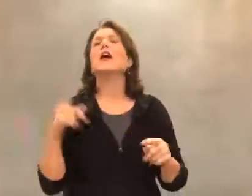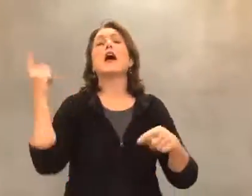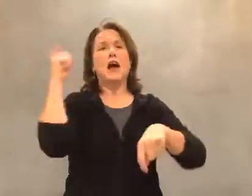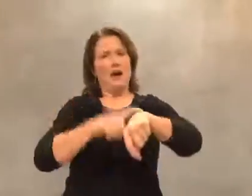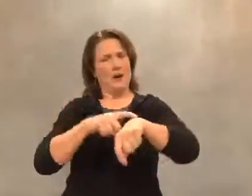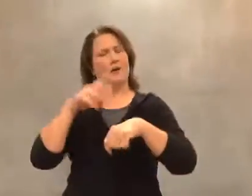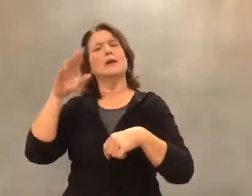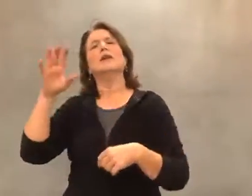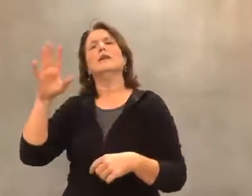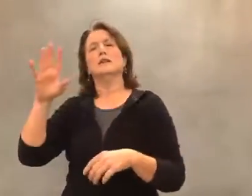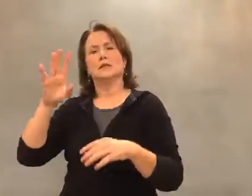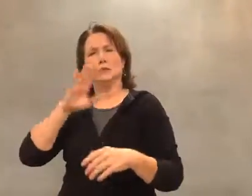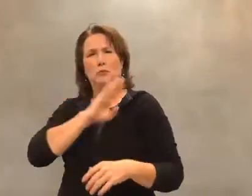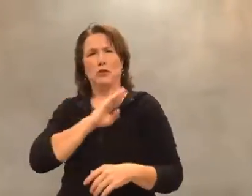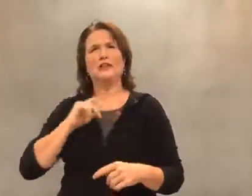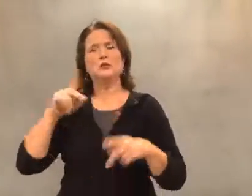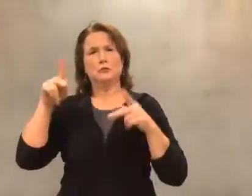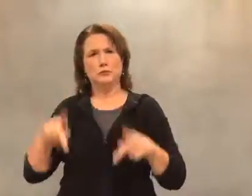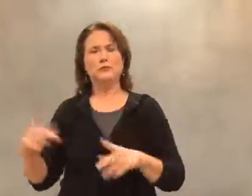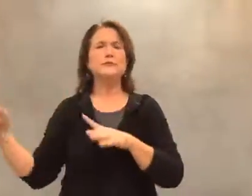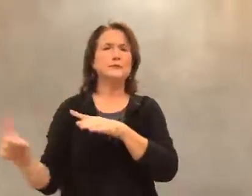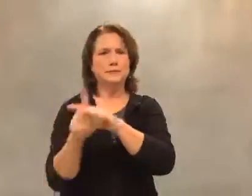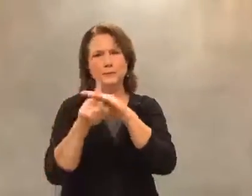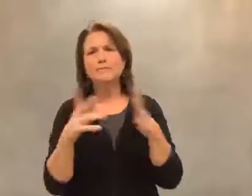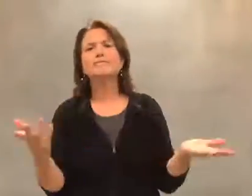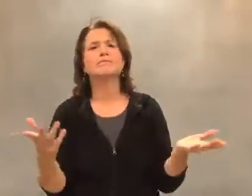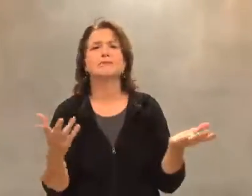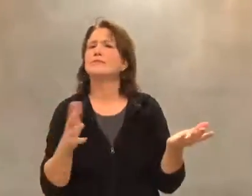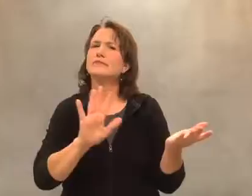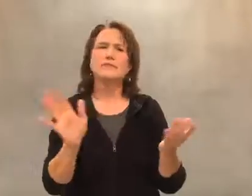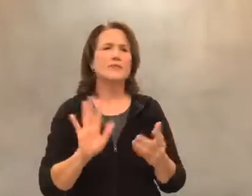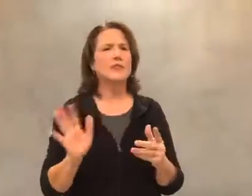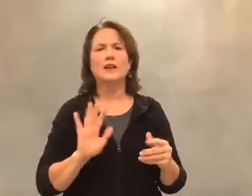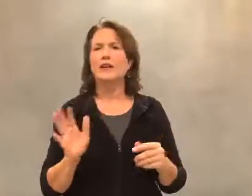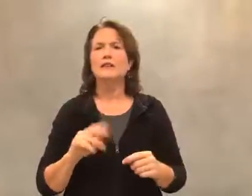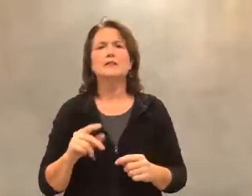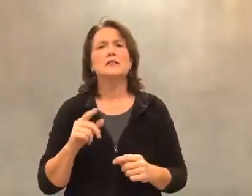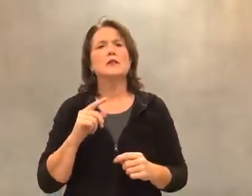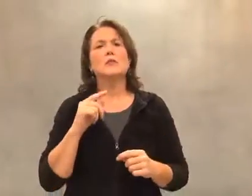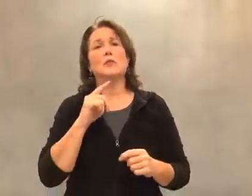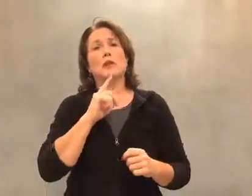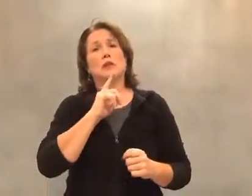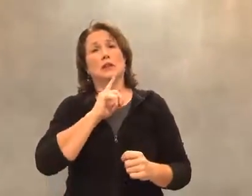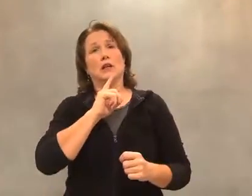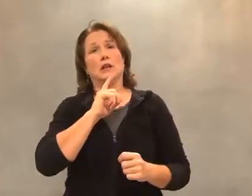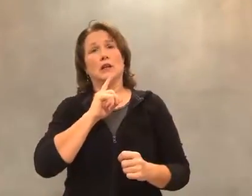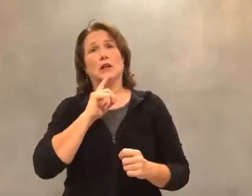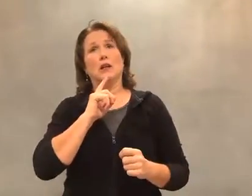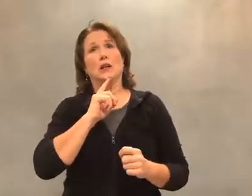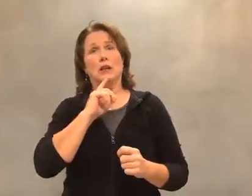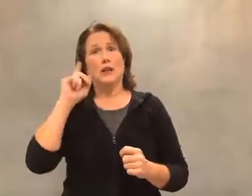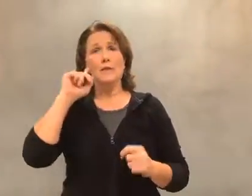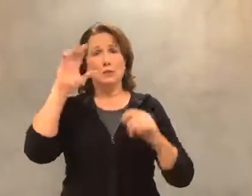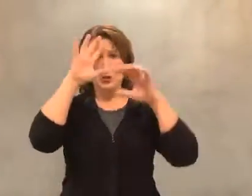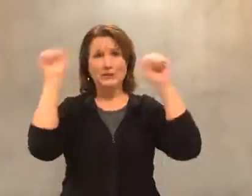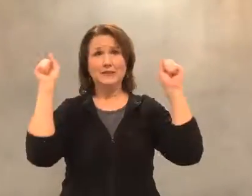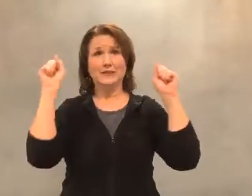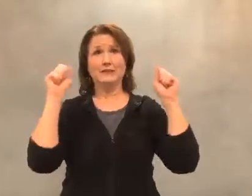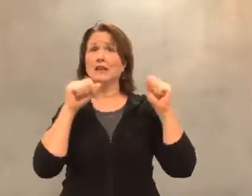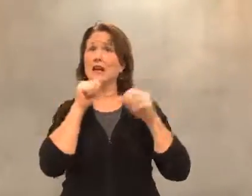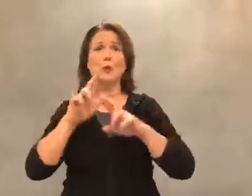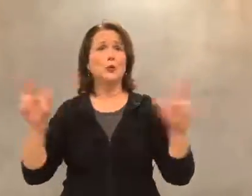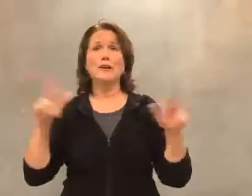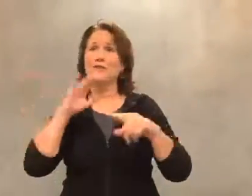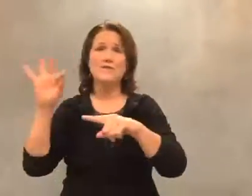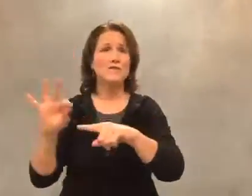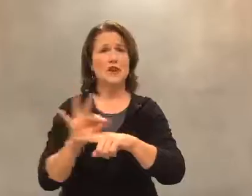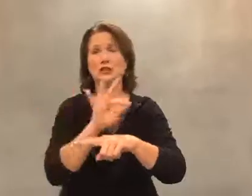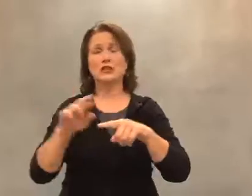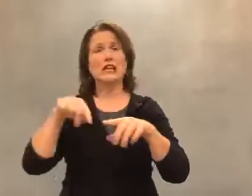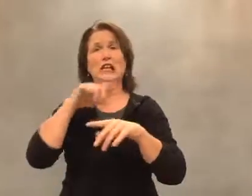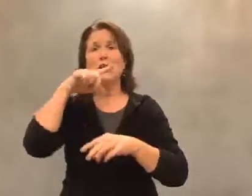Finally one of the board members came out.